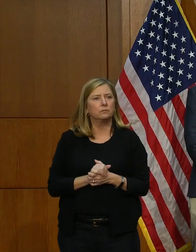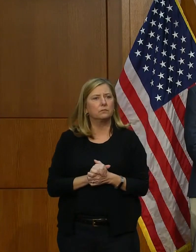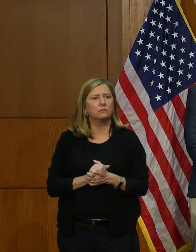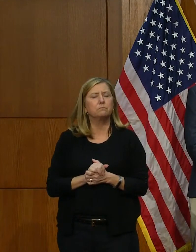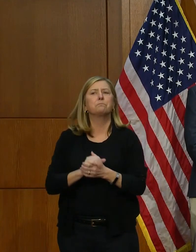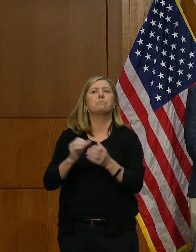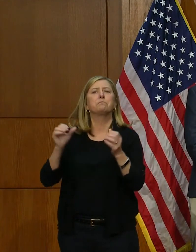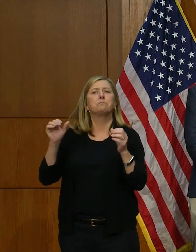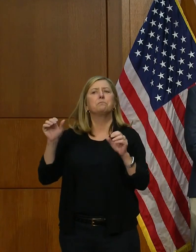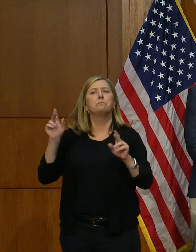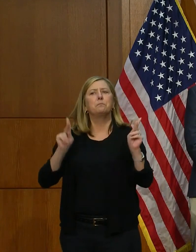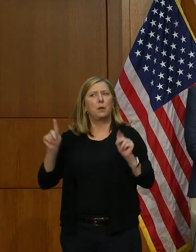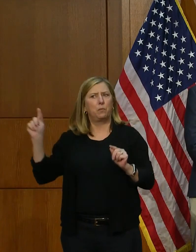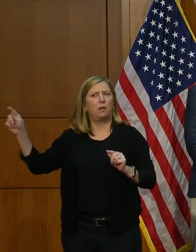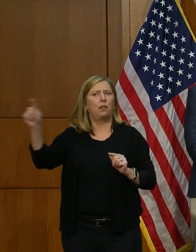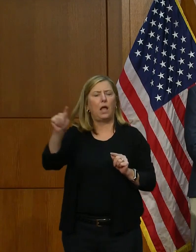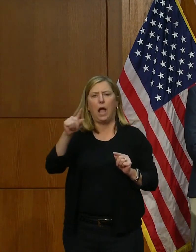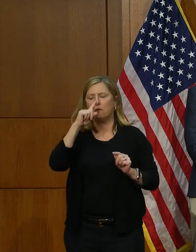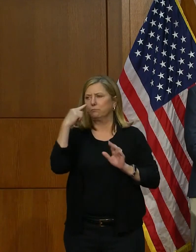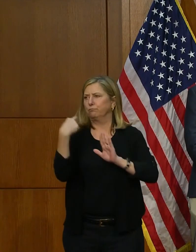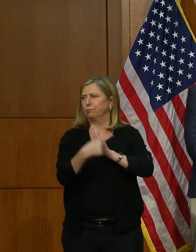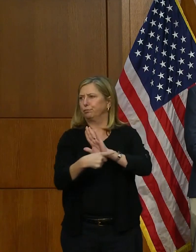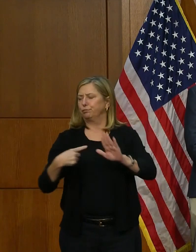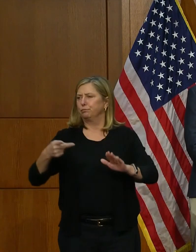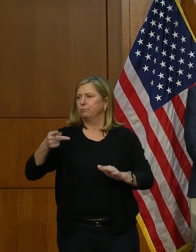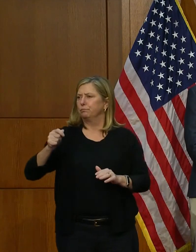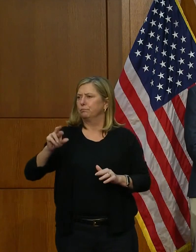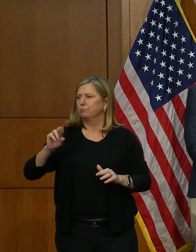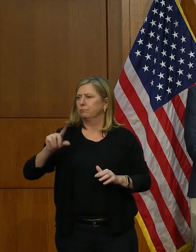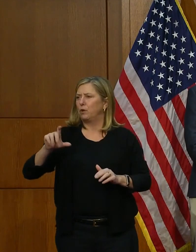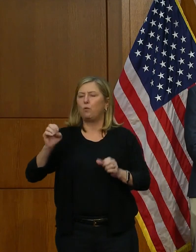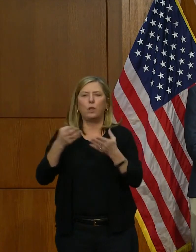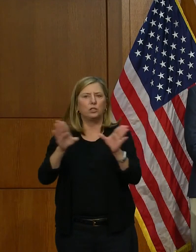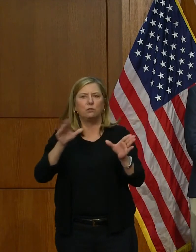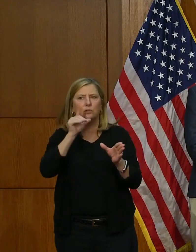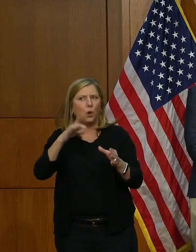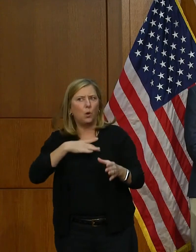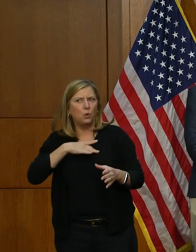BEEN INDIVIDUALS THAT HAVE BEEN VERY LOUD. ON VERY CRITICAL OF